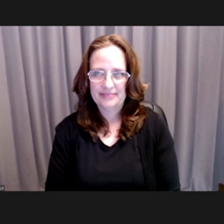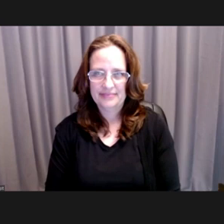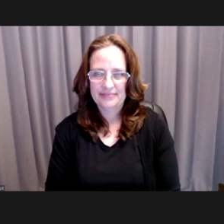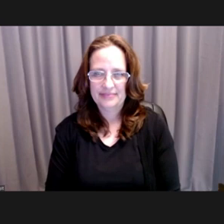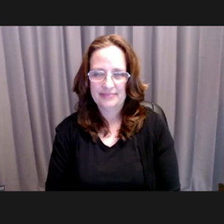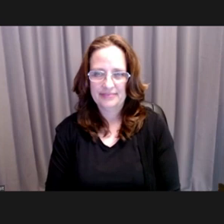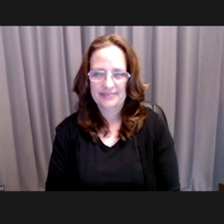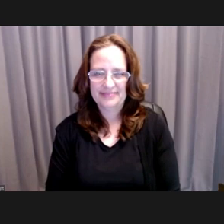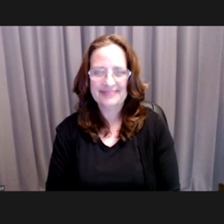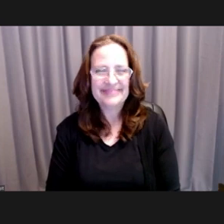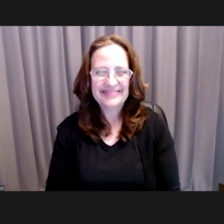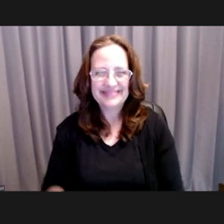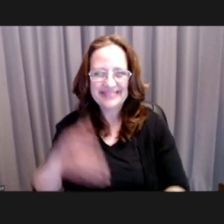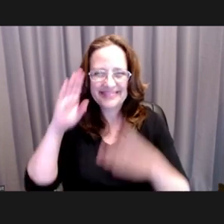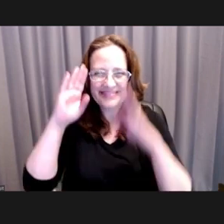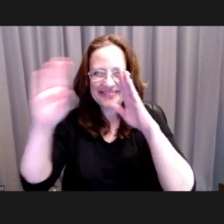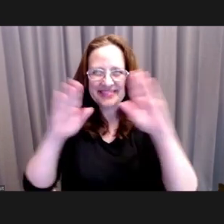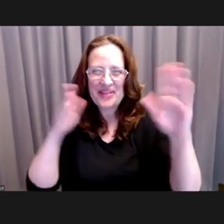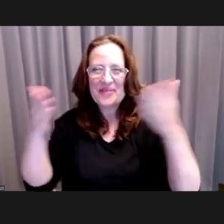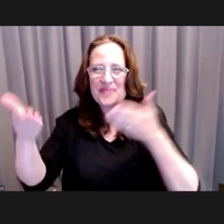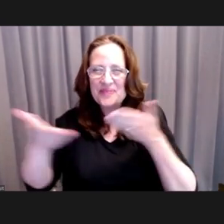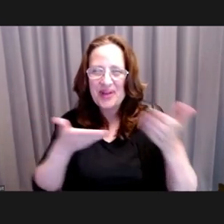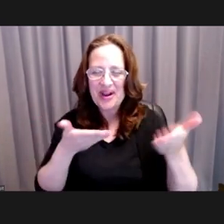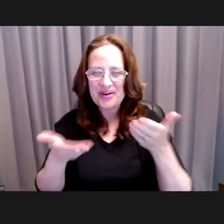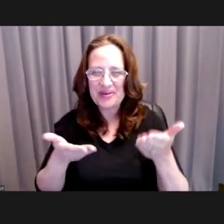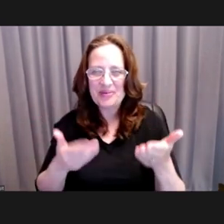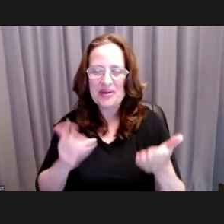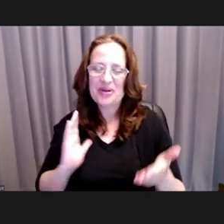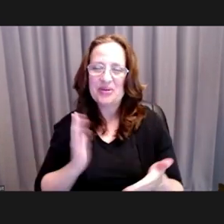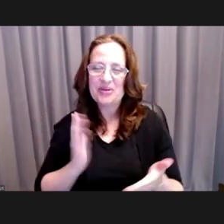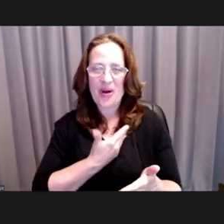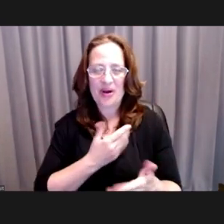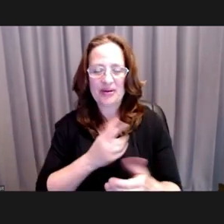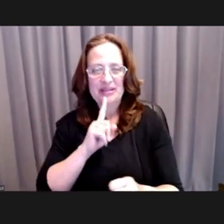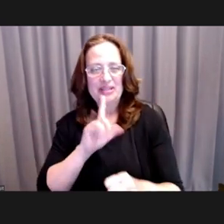Welcome to our Ensuring Effective Medical Care for Children with Hearing